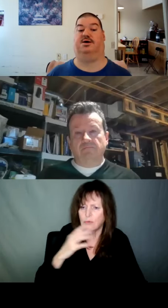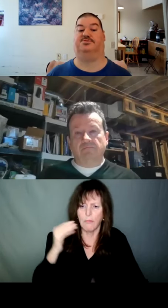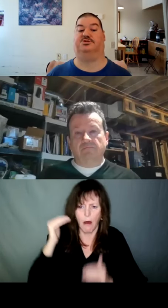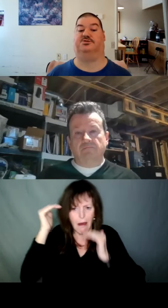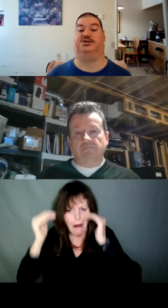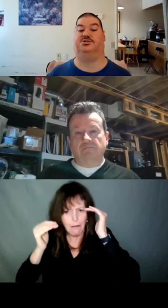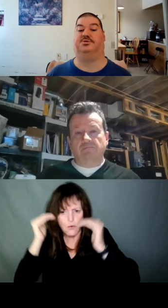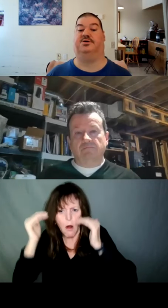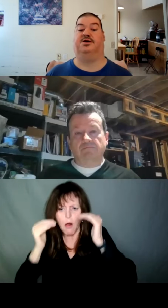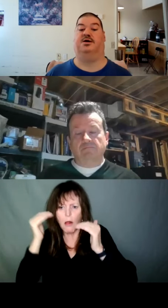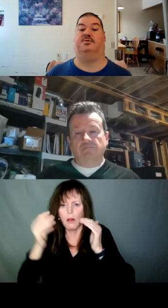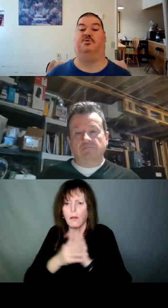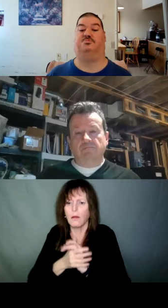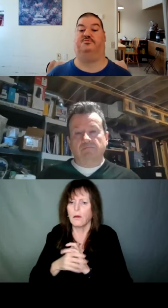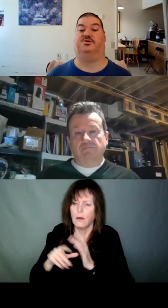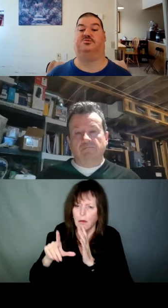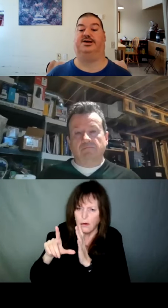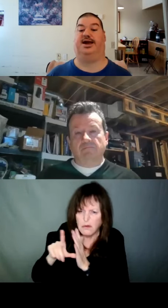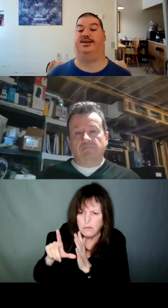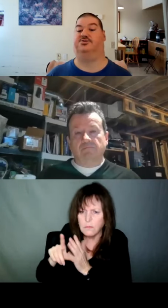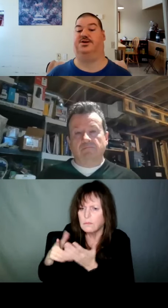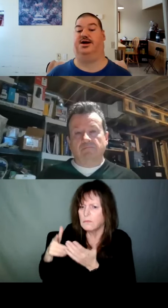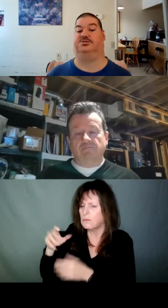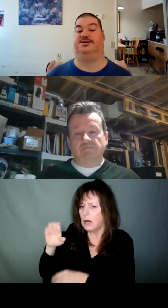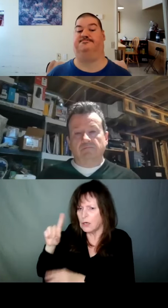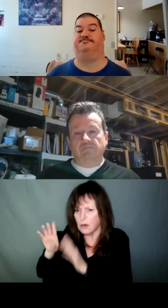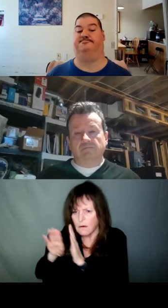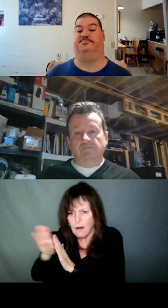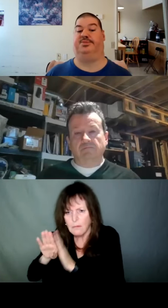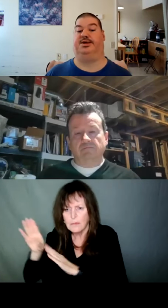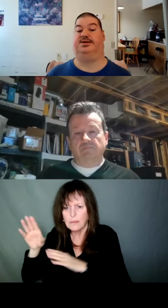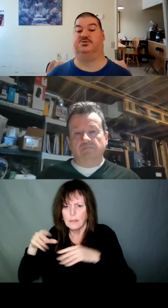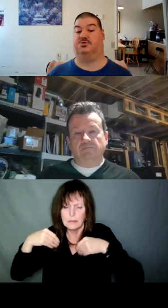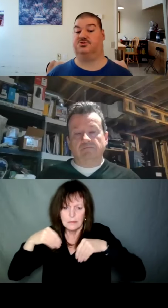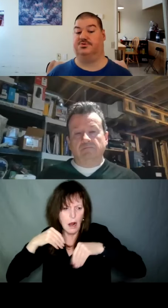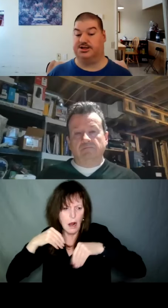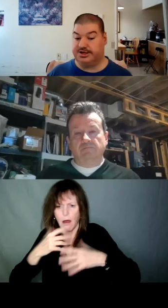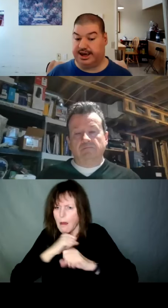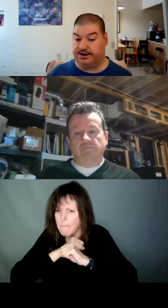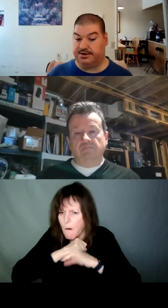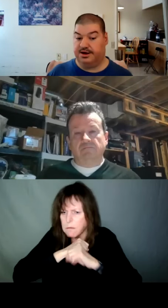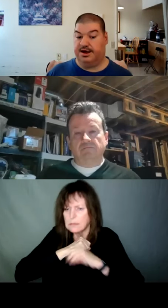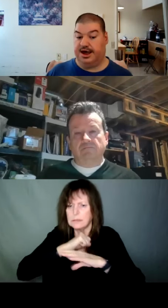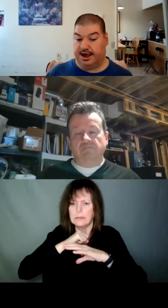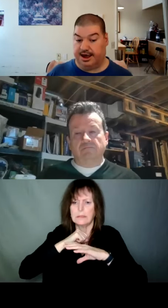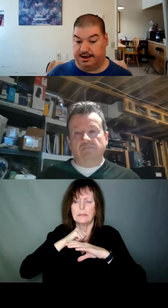physically disabled adults and seniors , operational use, education development , sales and marketing and